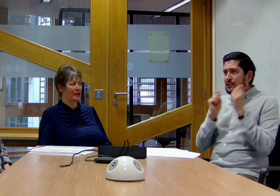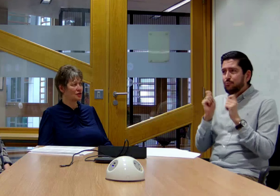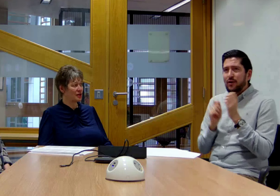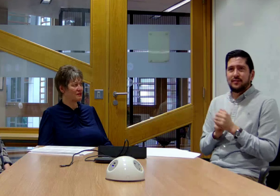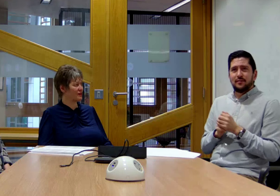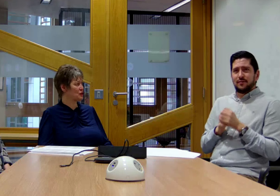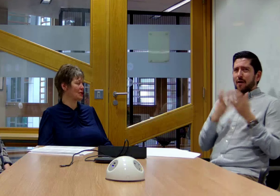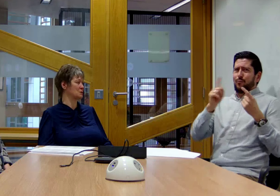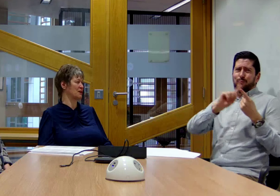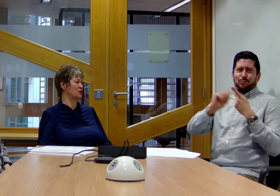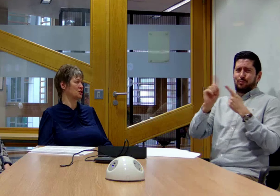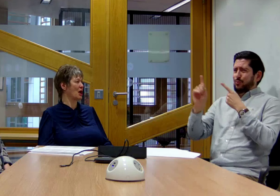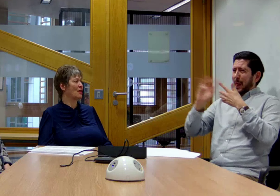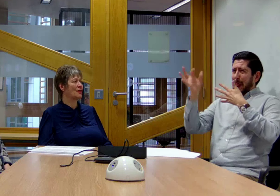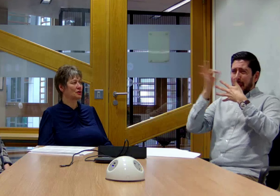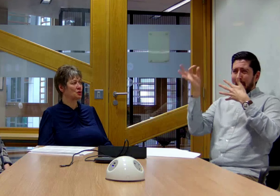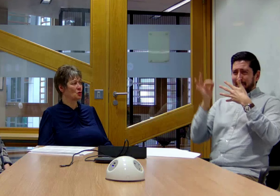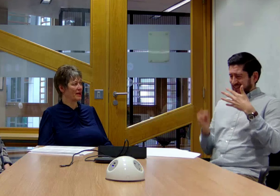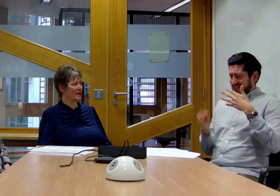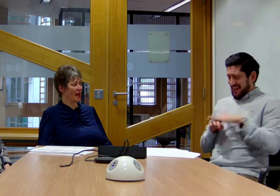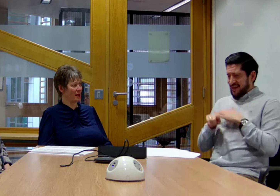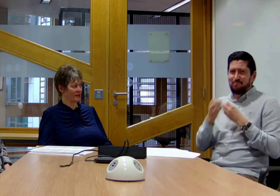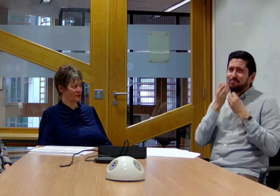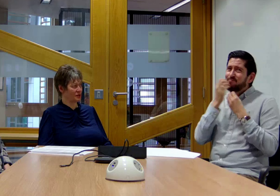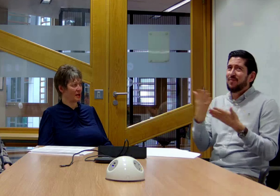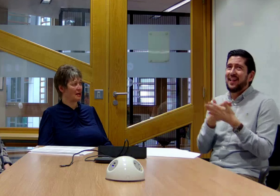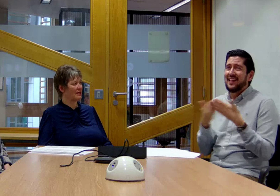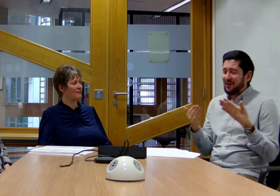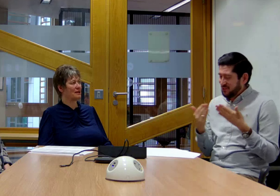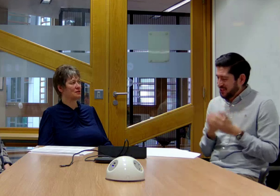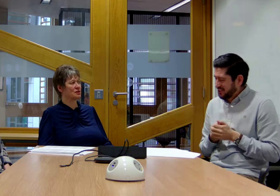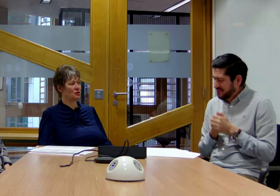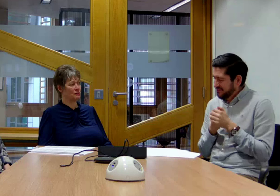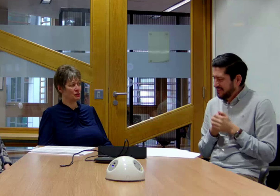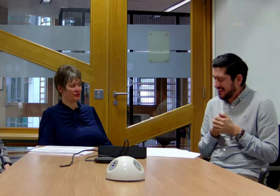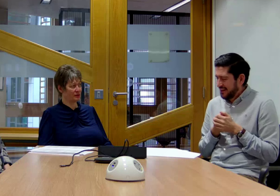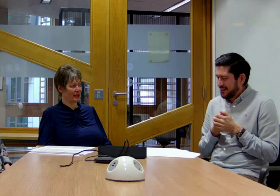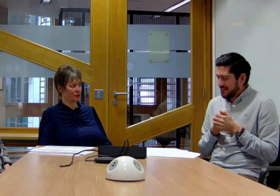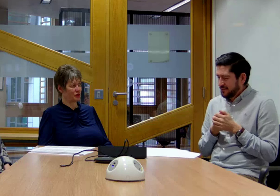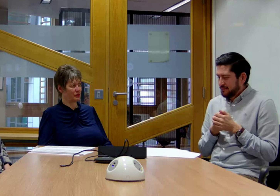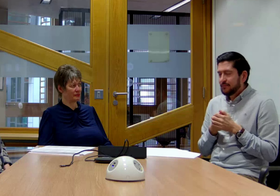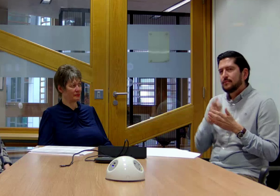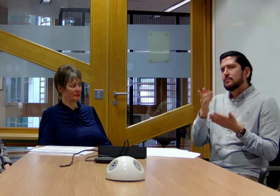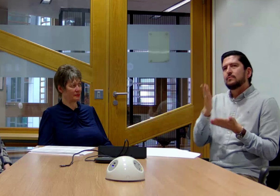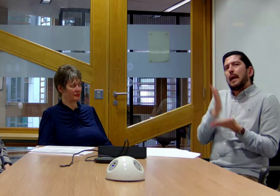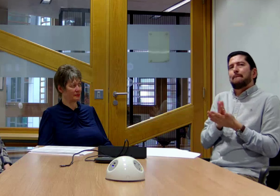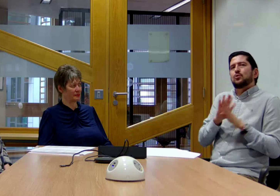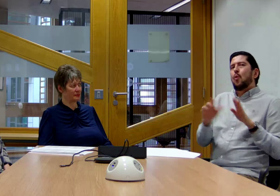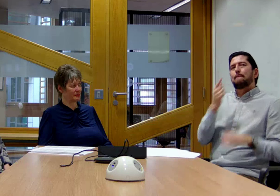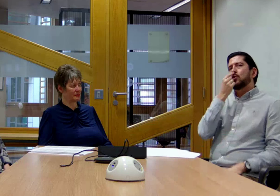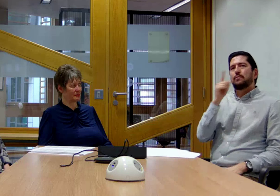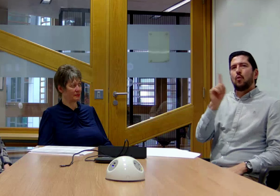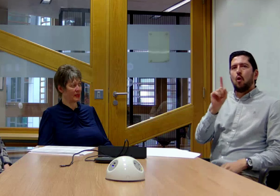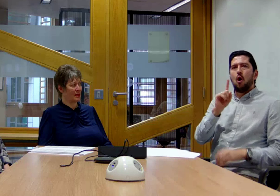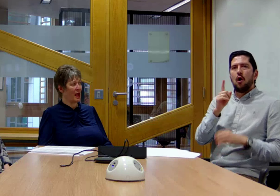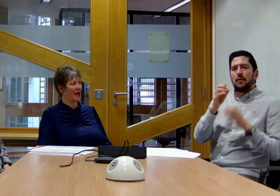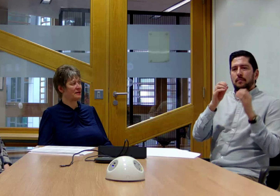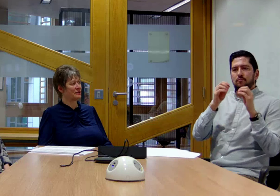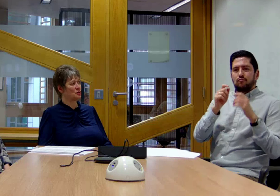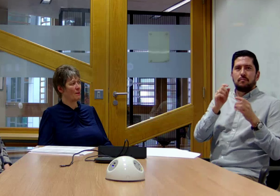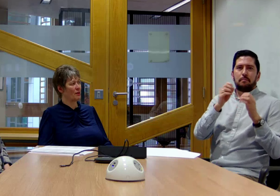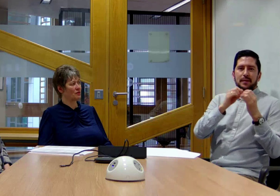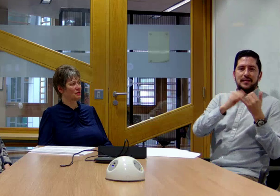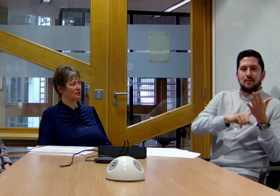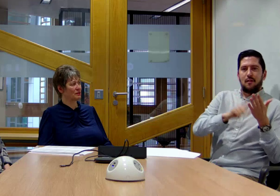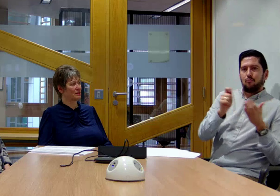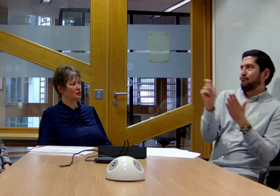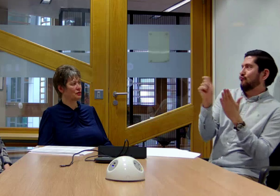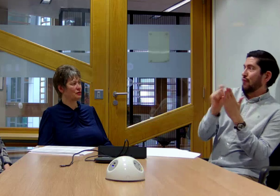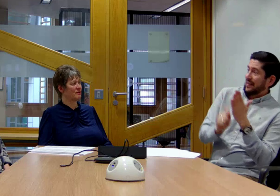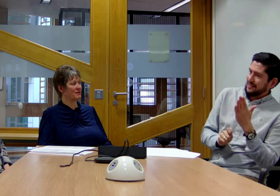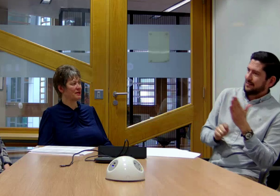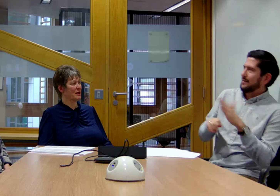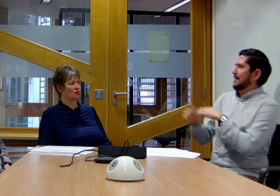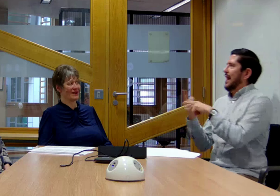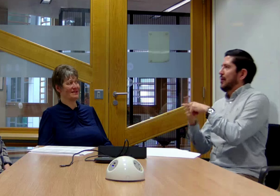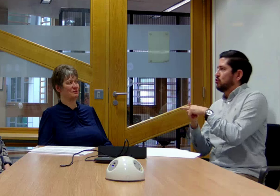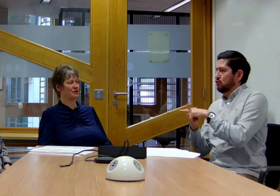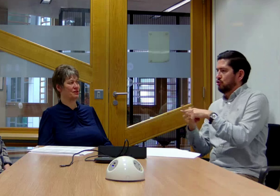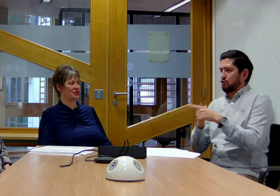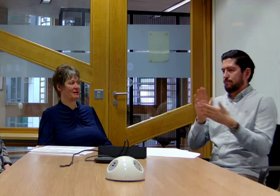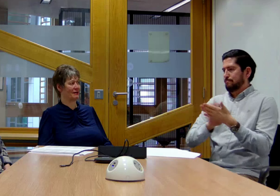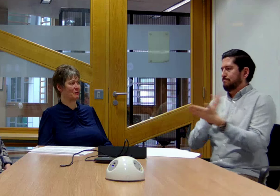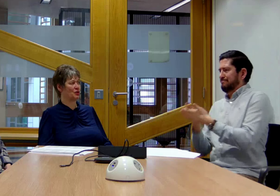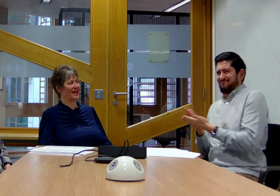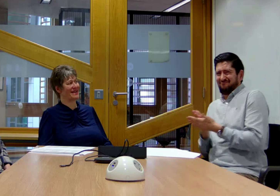And facial expressions. There are so many elements that make it such a beautiful language.